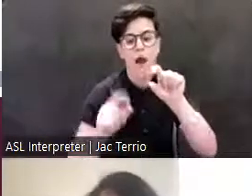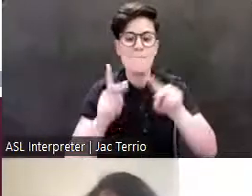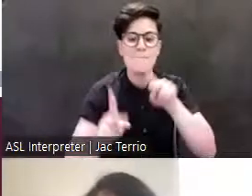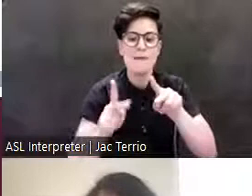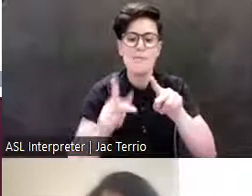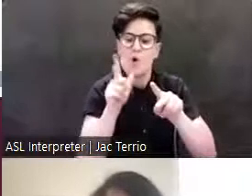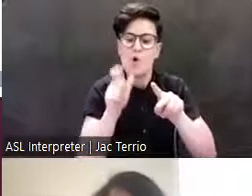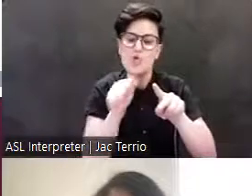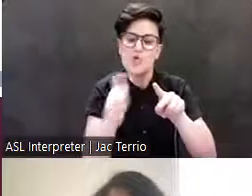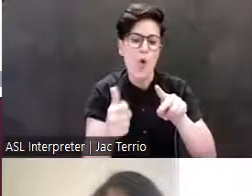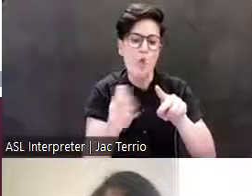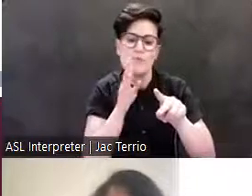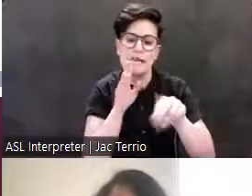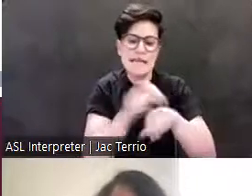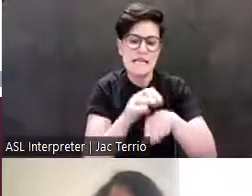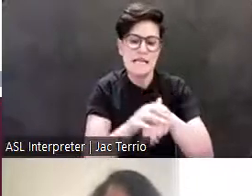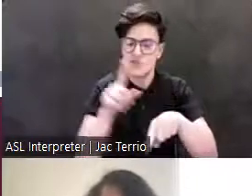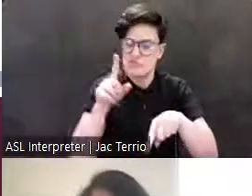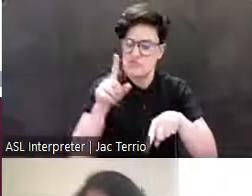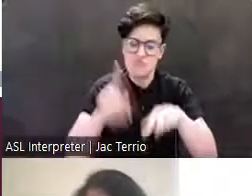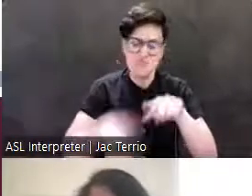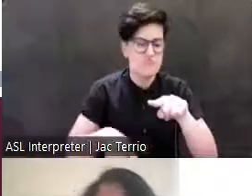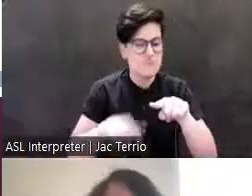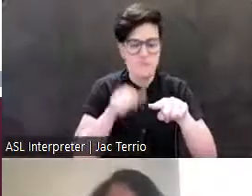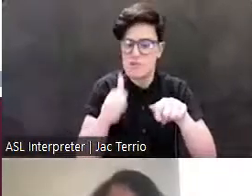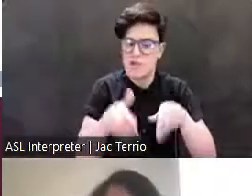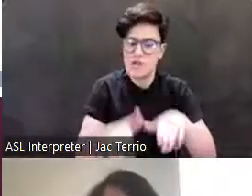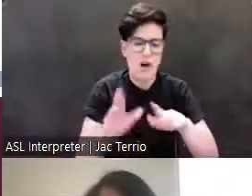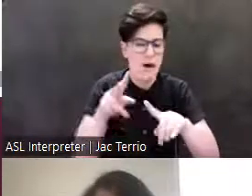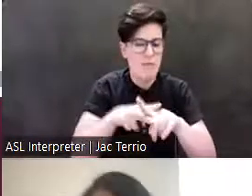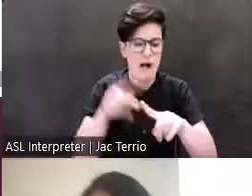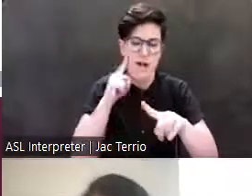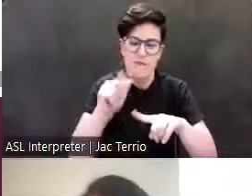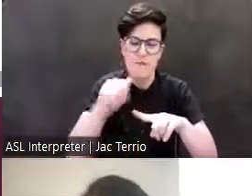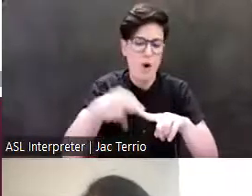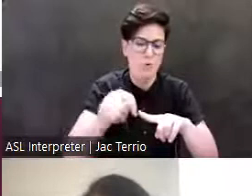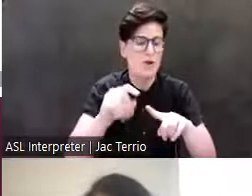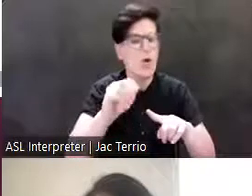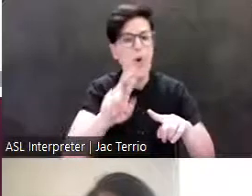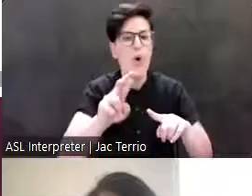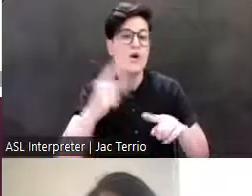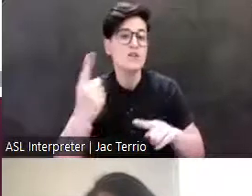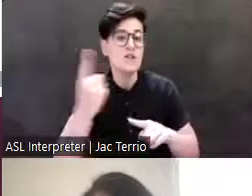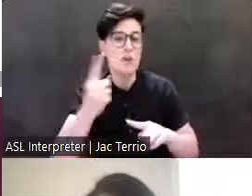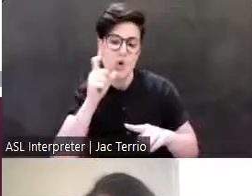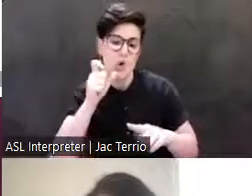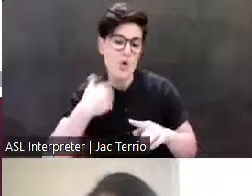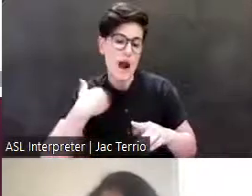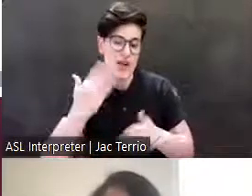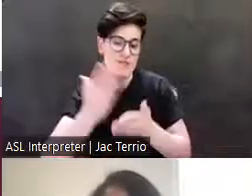not allowed to apply for an apartment. Or somebody who has section 8, their voucher will be accepted.